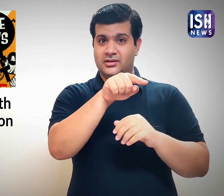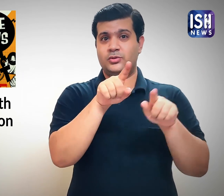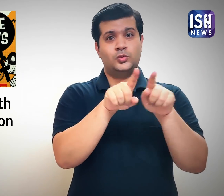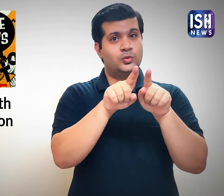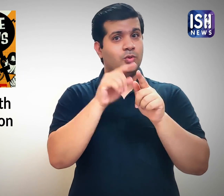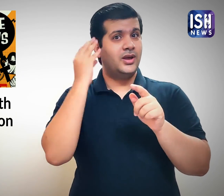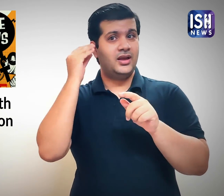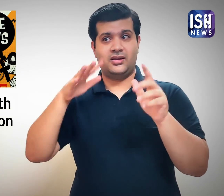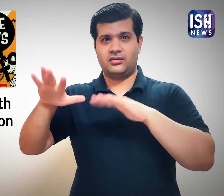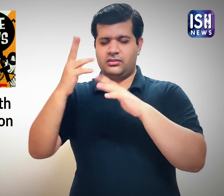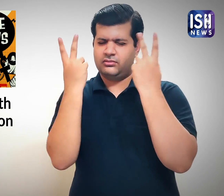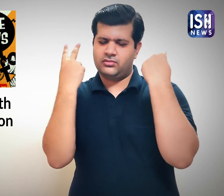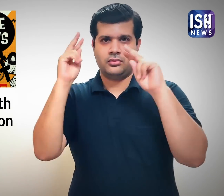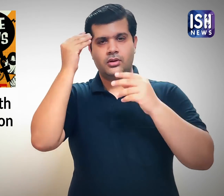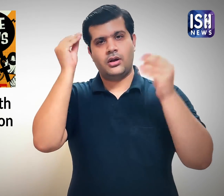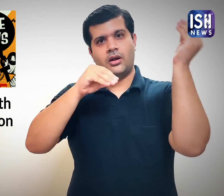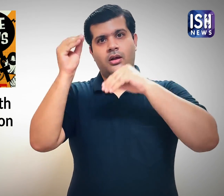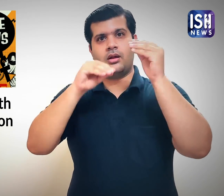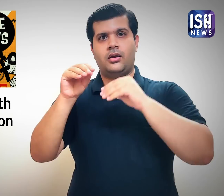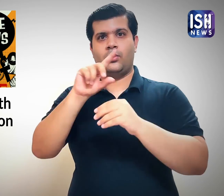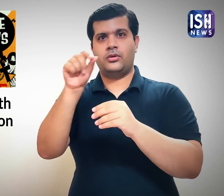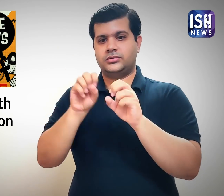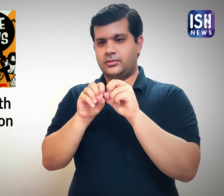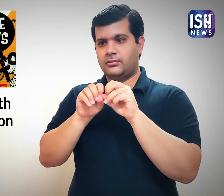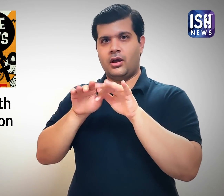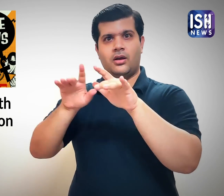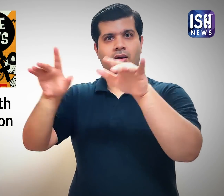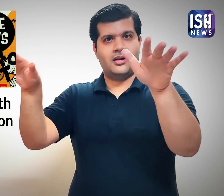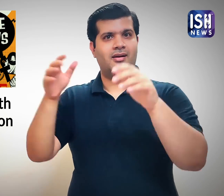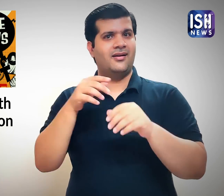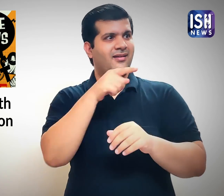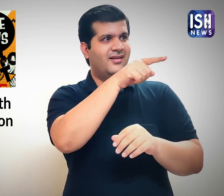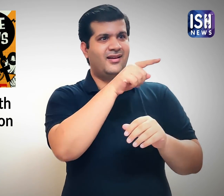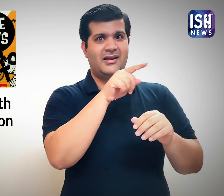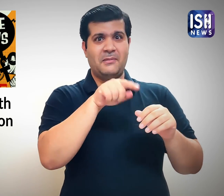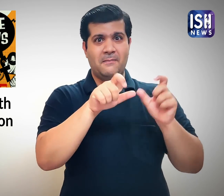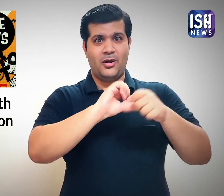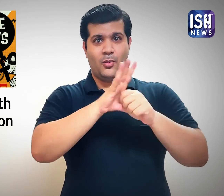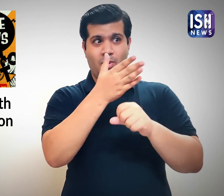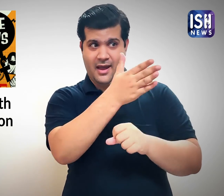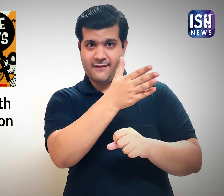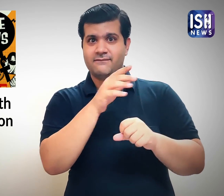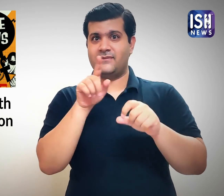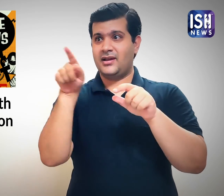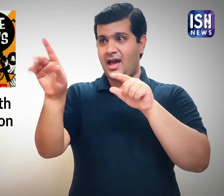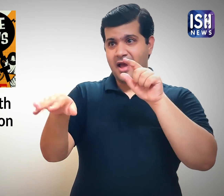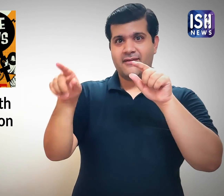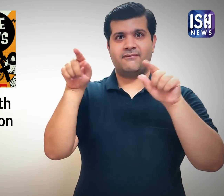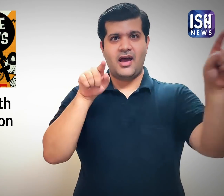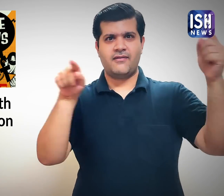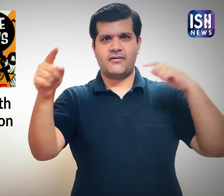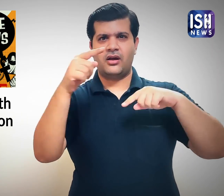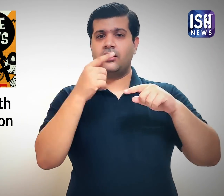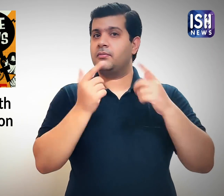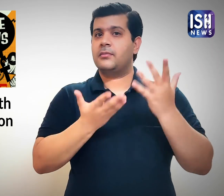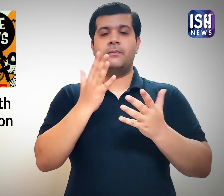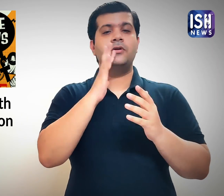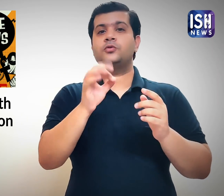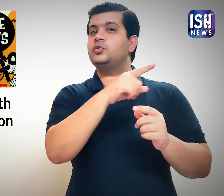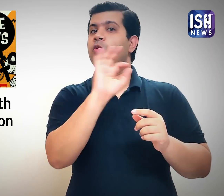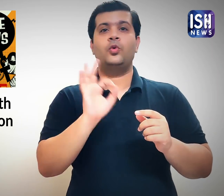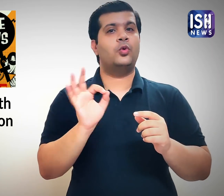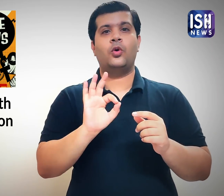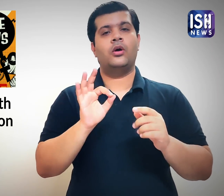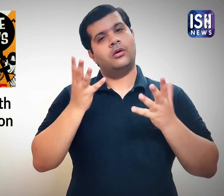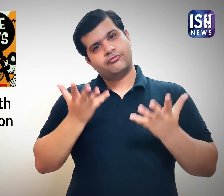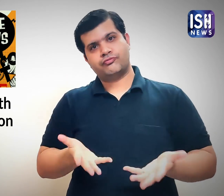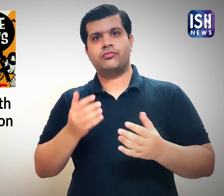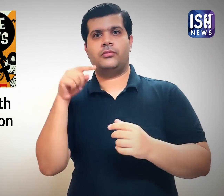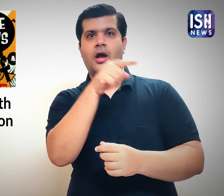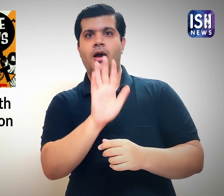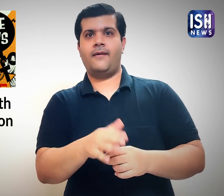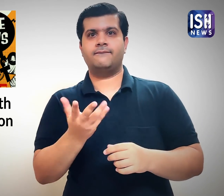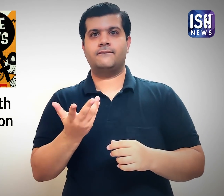Many Hearing individuals are sharing WhataApp messages falsely targetting people of being COVID+.